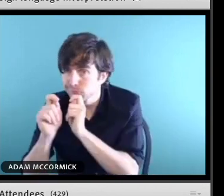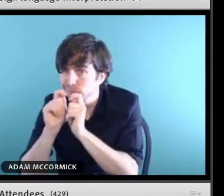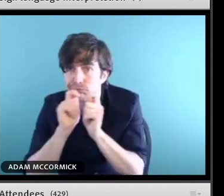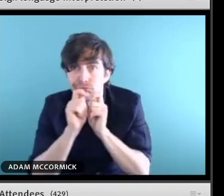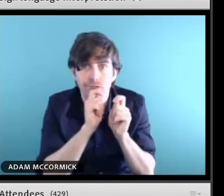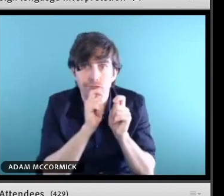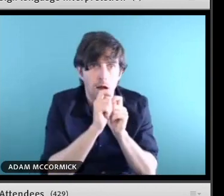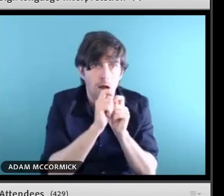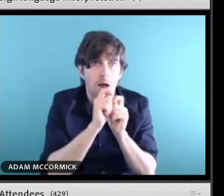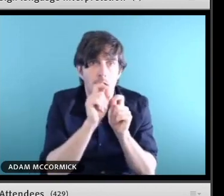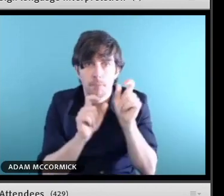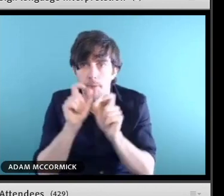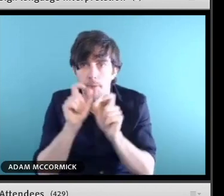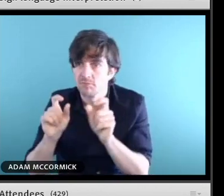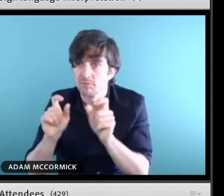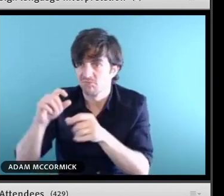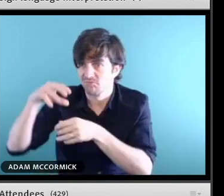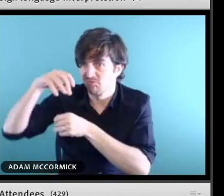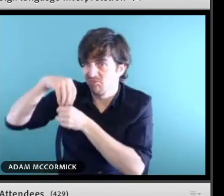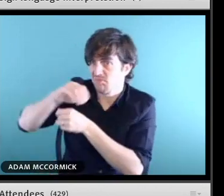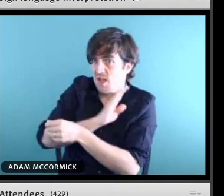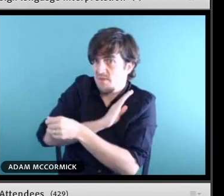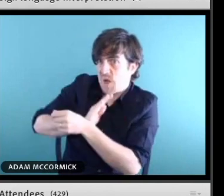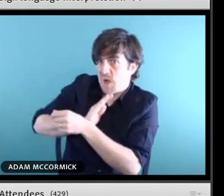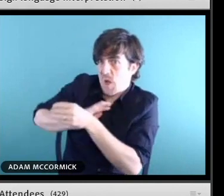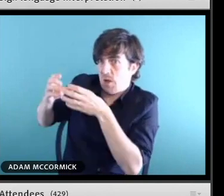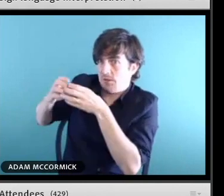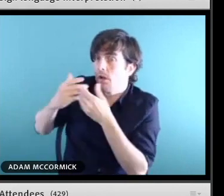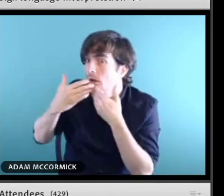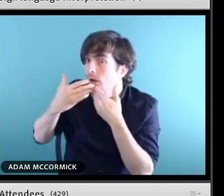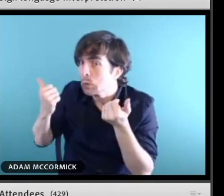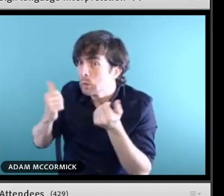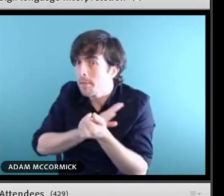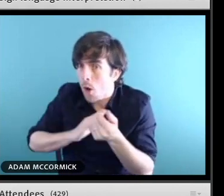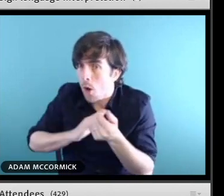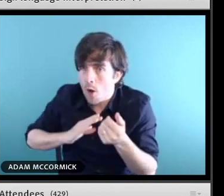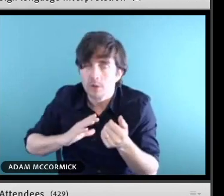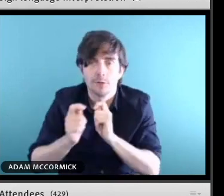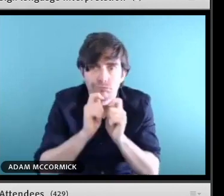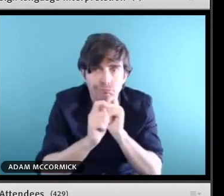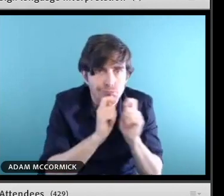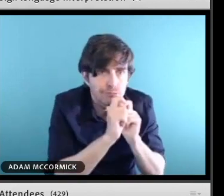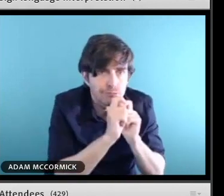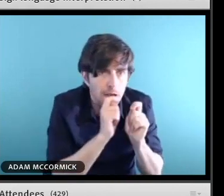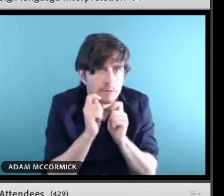the assessments began. And some of the key findings from that assessment who are really ‑‑